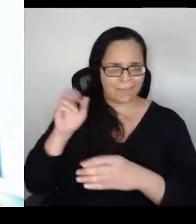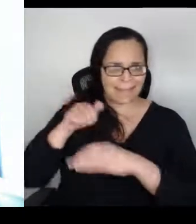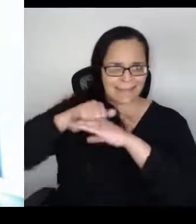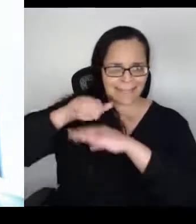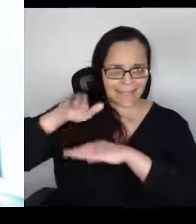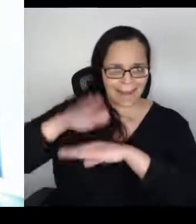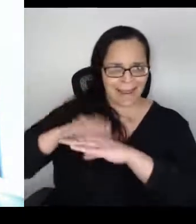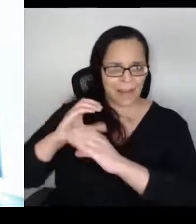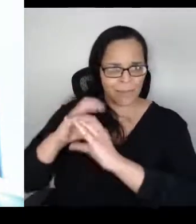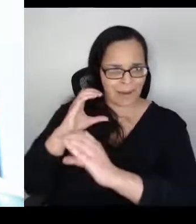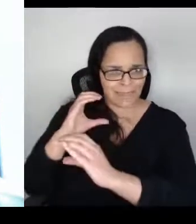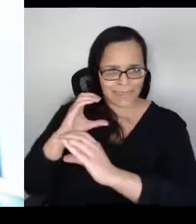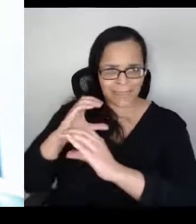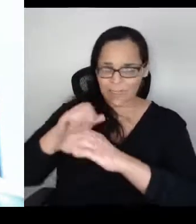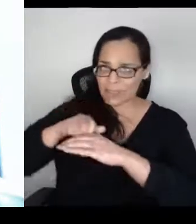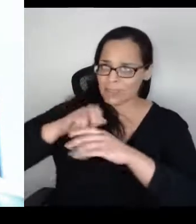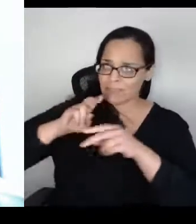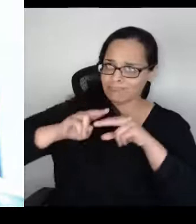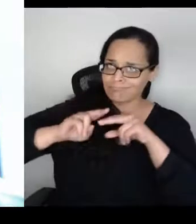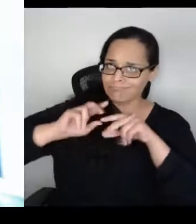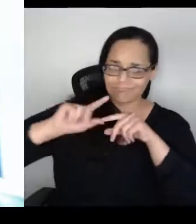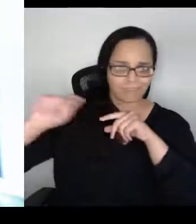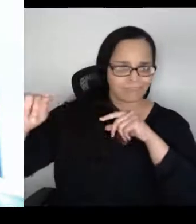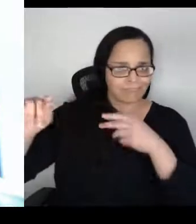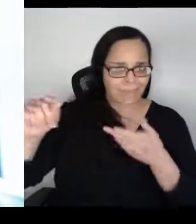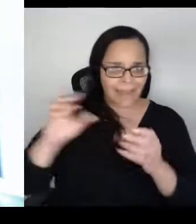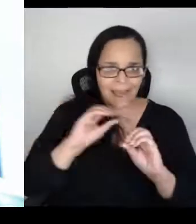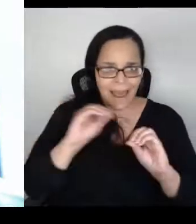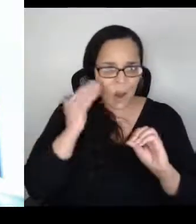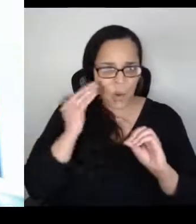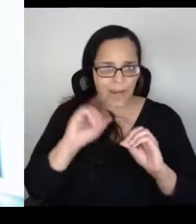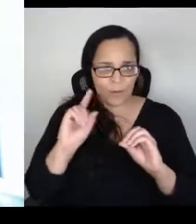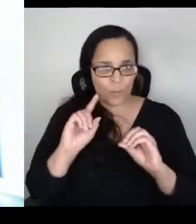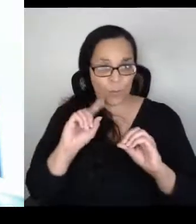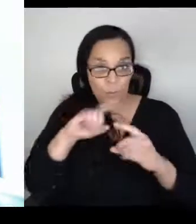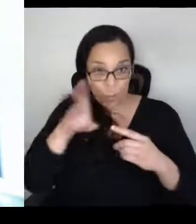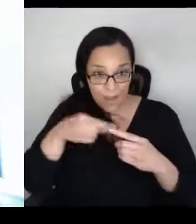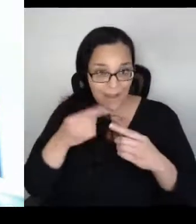And so I think that this moment, it's important to recognize